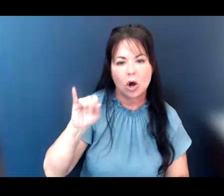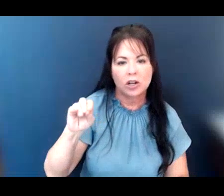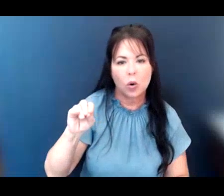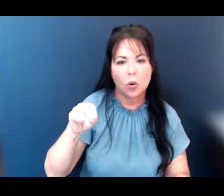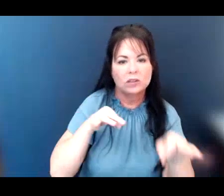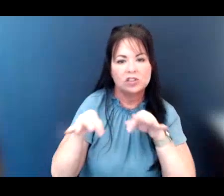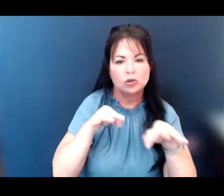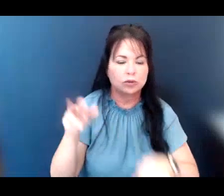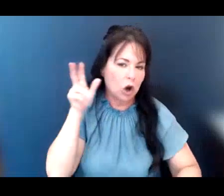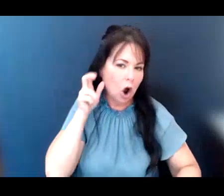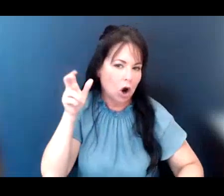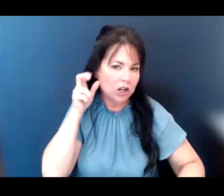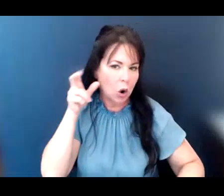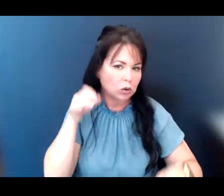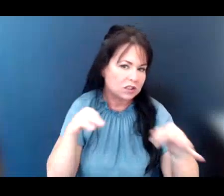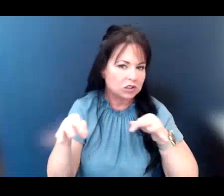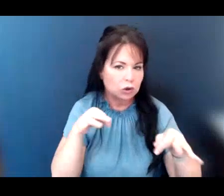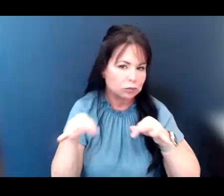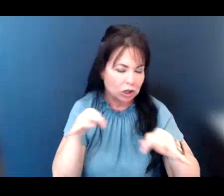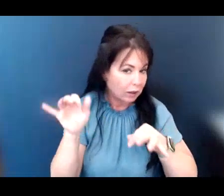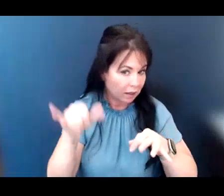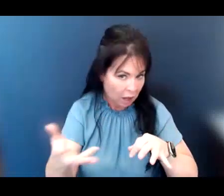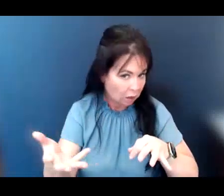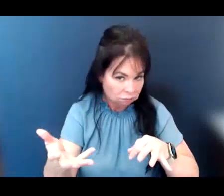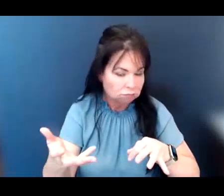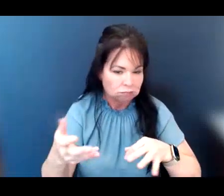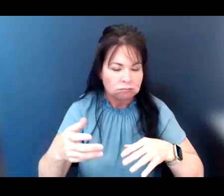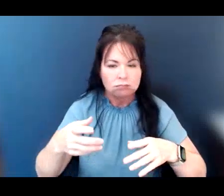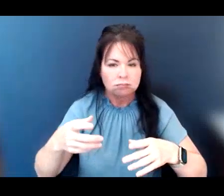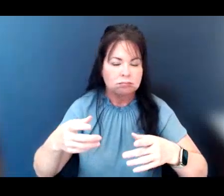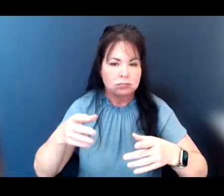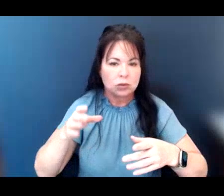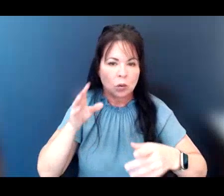So audio descriptions are-- they're like additional verbal narration